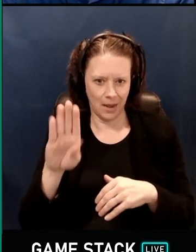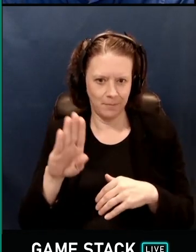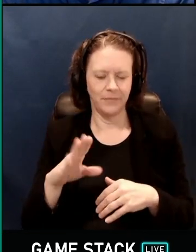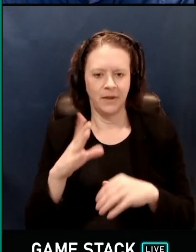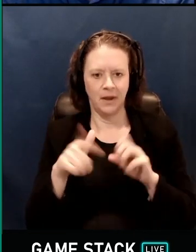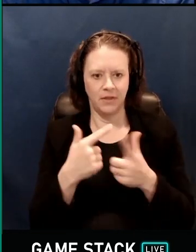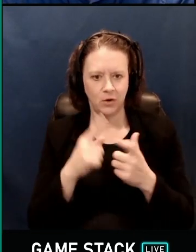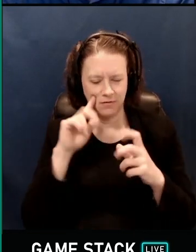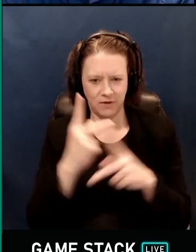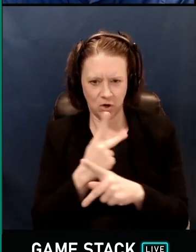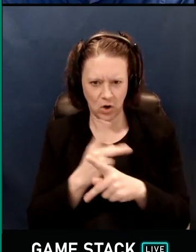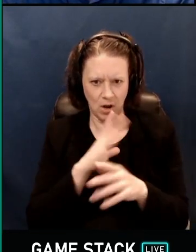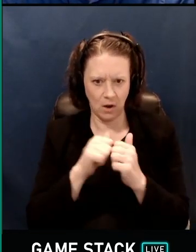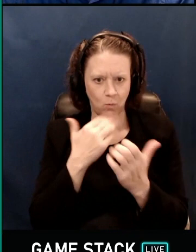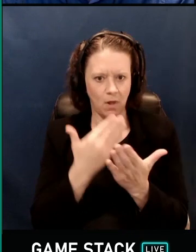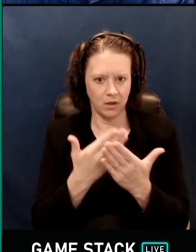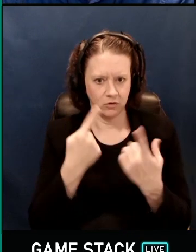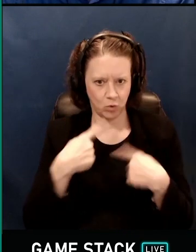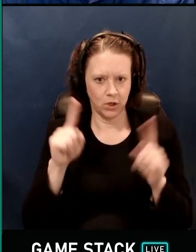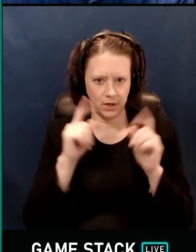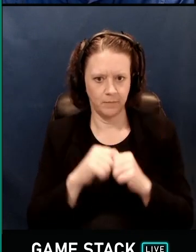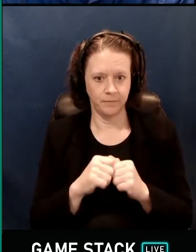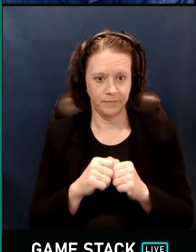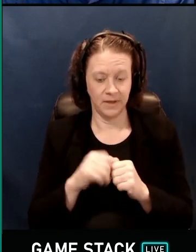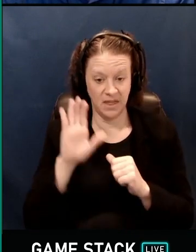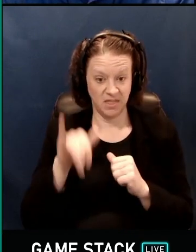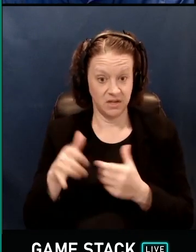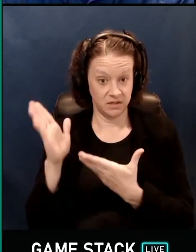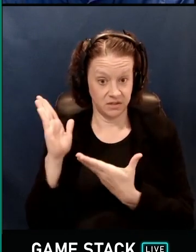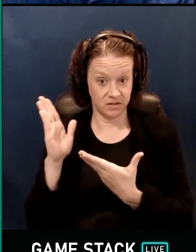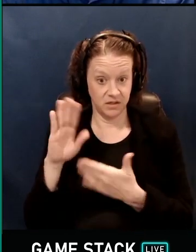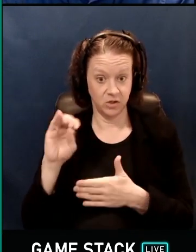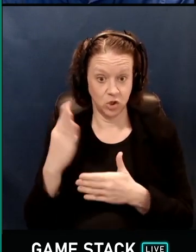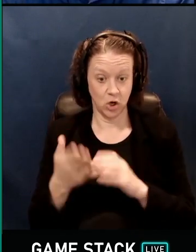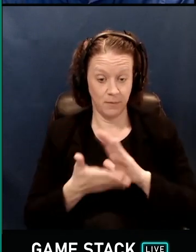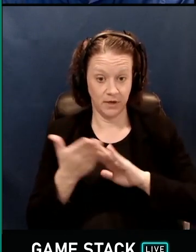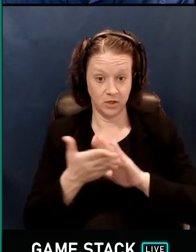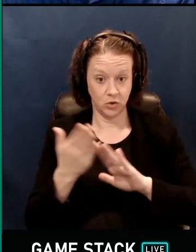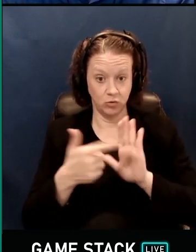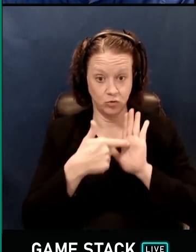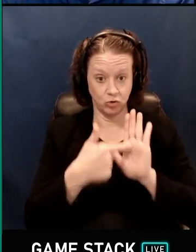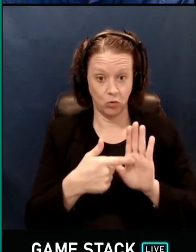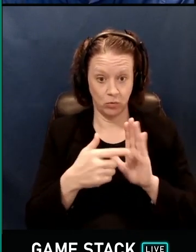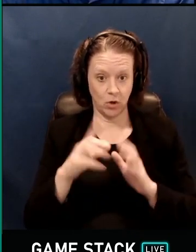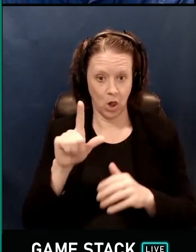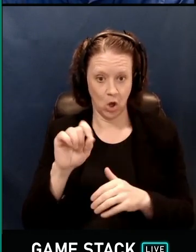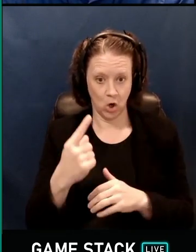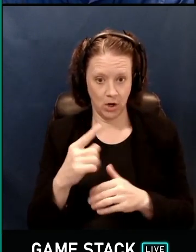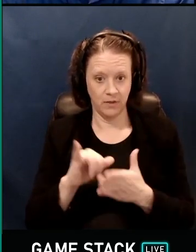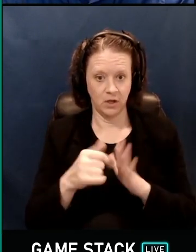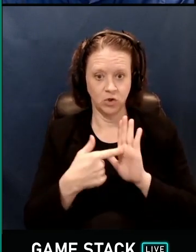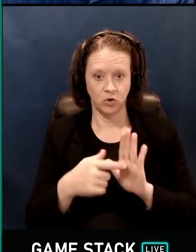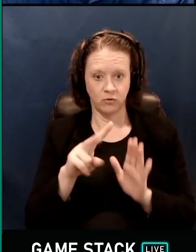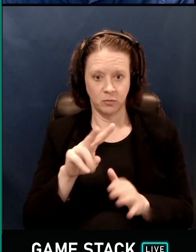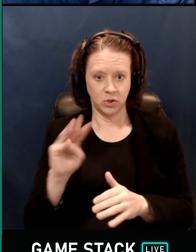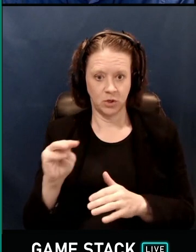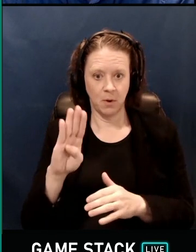And here is the job execution log. It shows the virtual machine boot time is about four